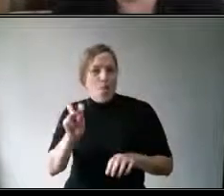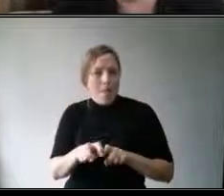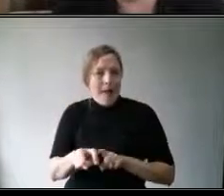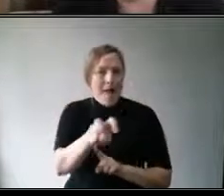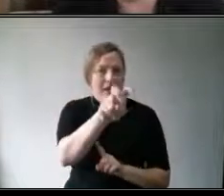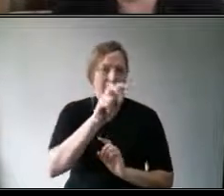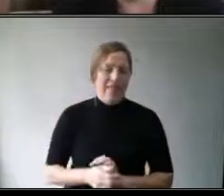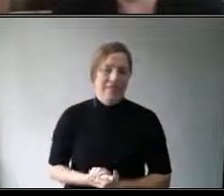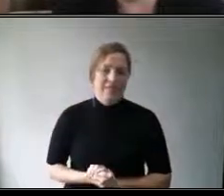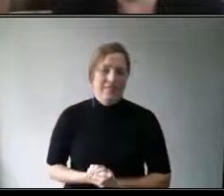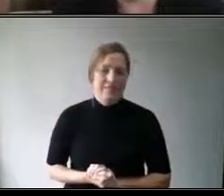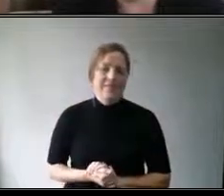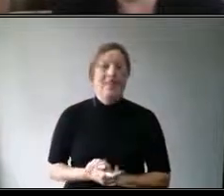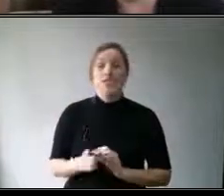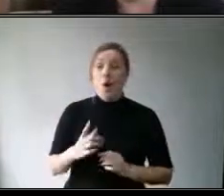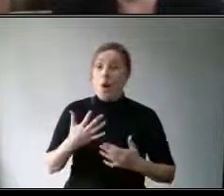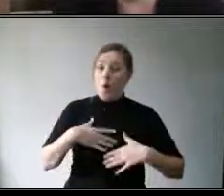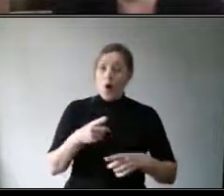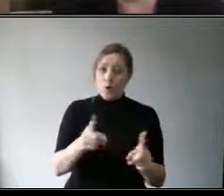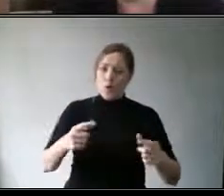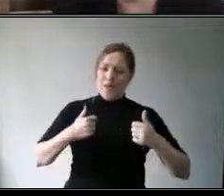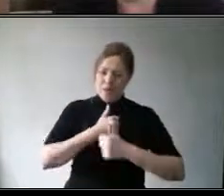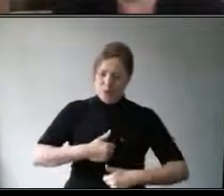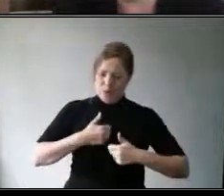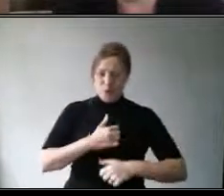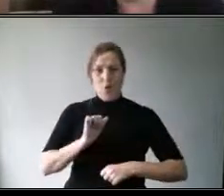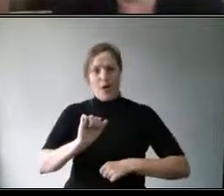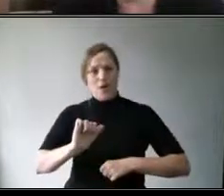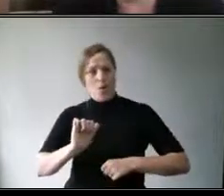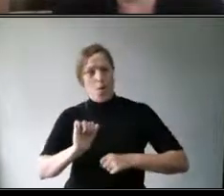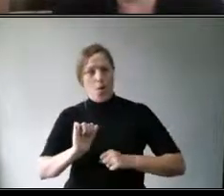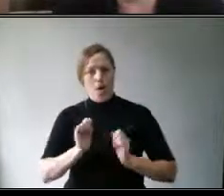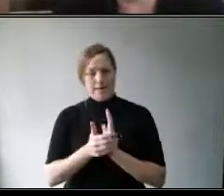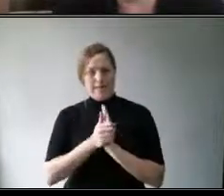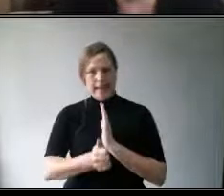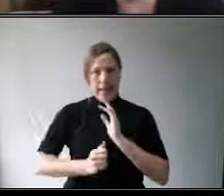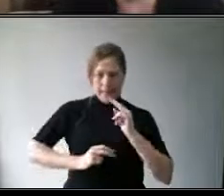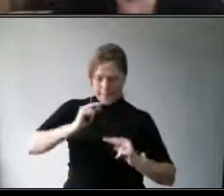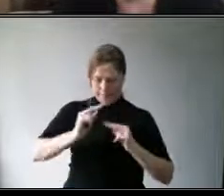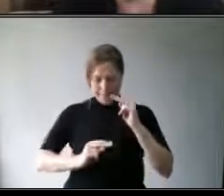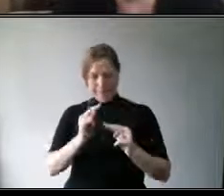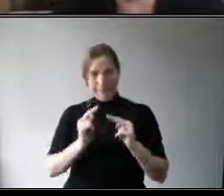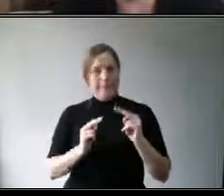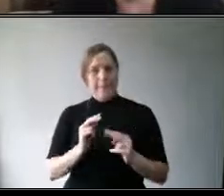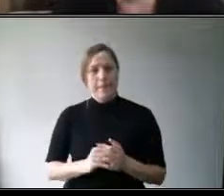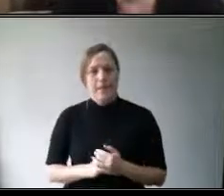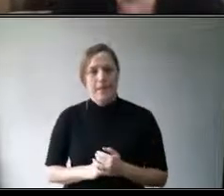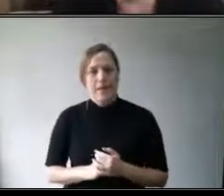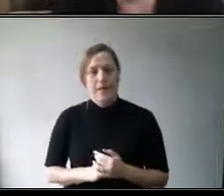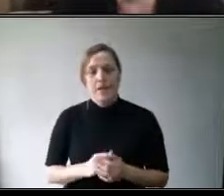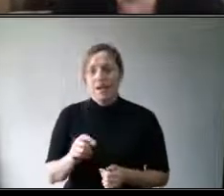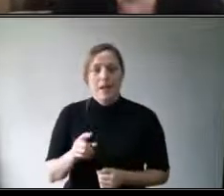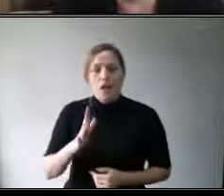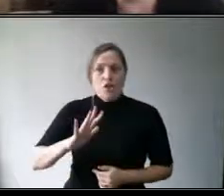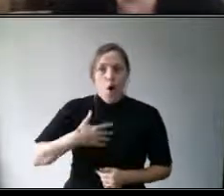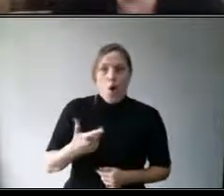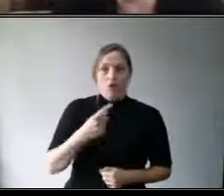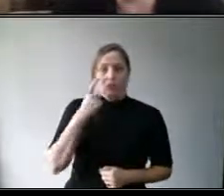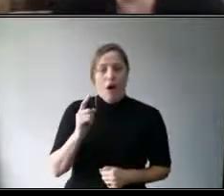um enjoy the craft skill building time of your career don't rush up into management enjoy it and